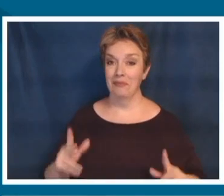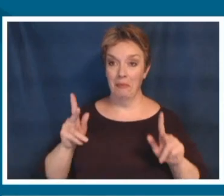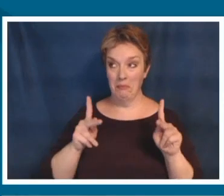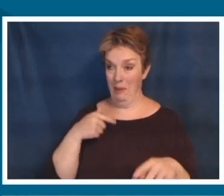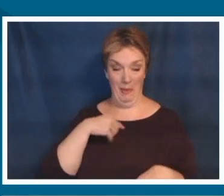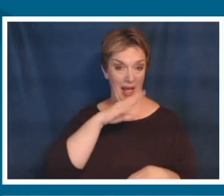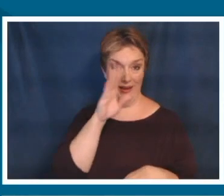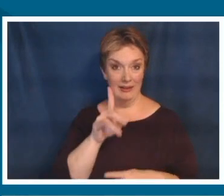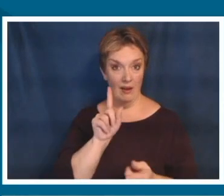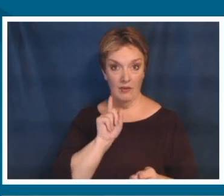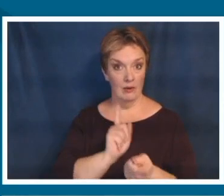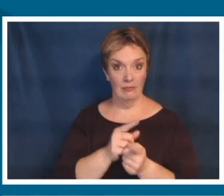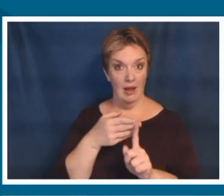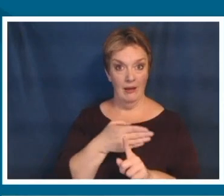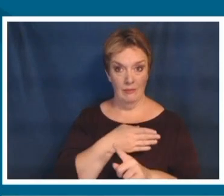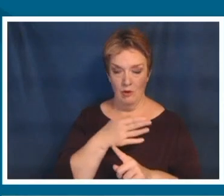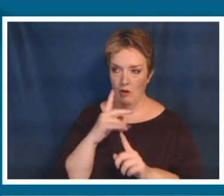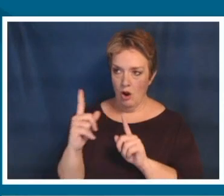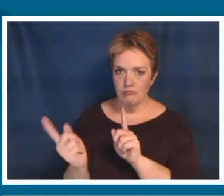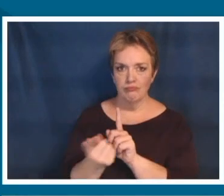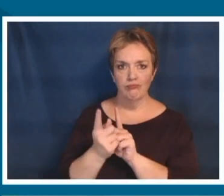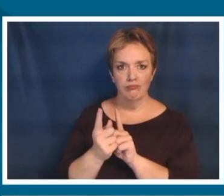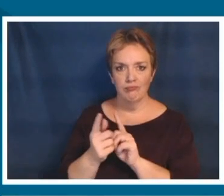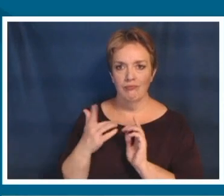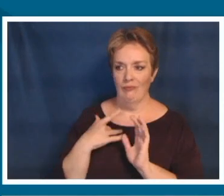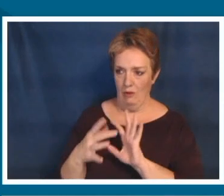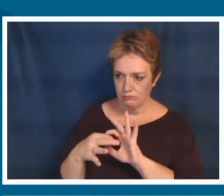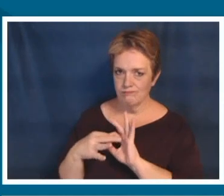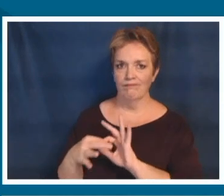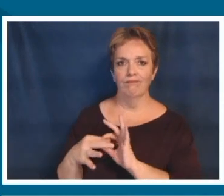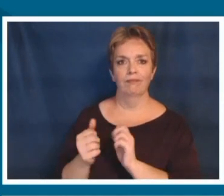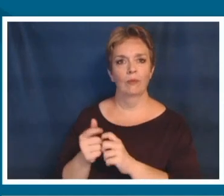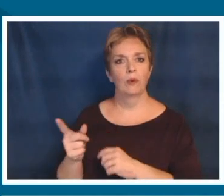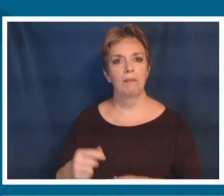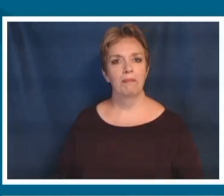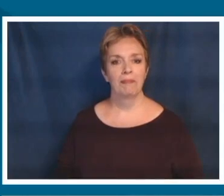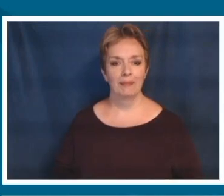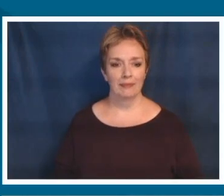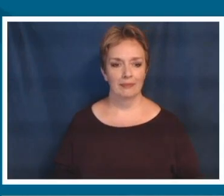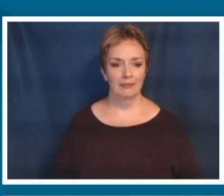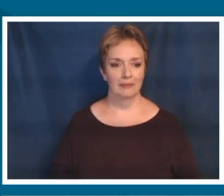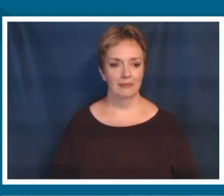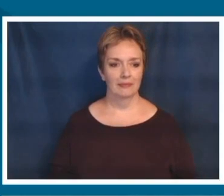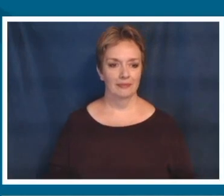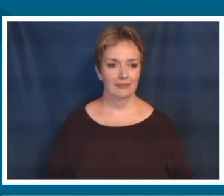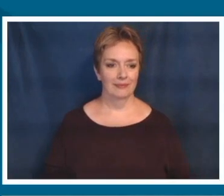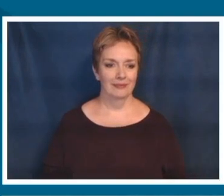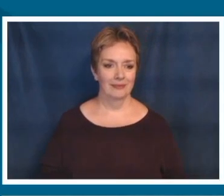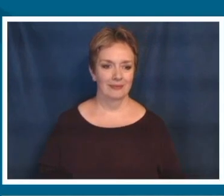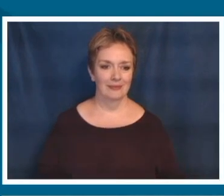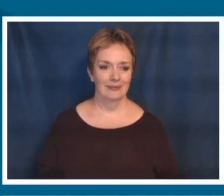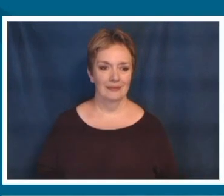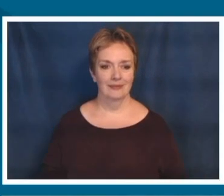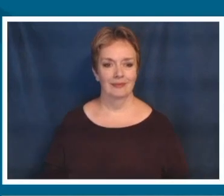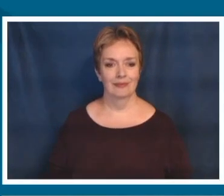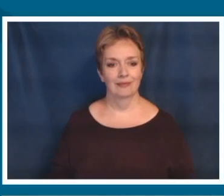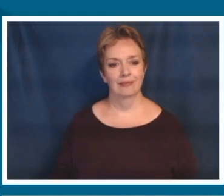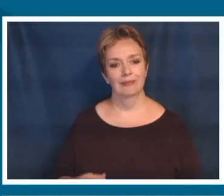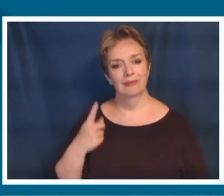um i felt a kinship too um you know this is this woman um